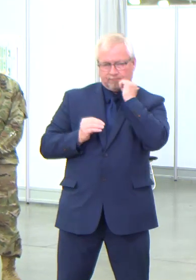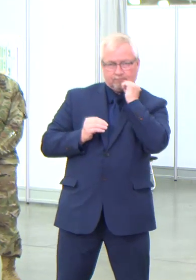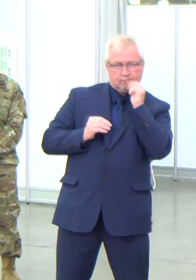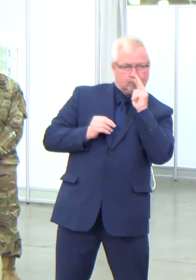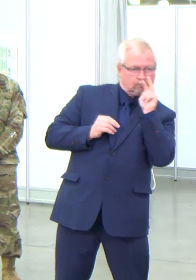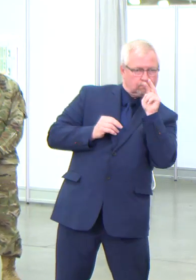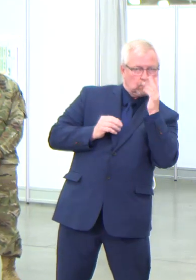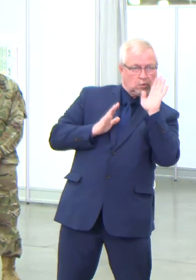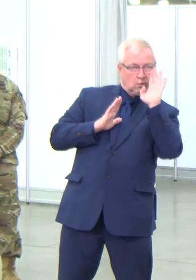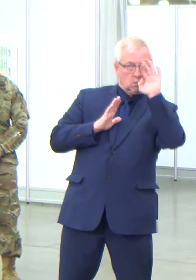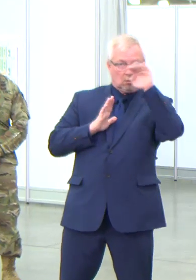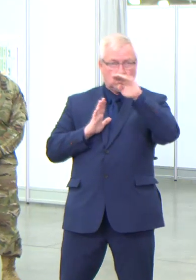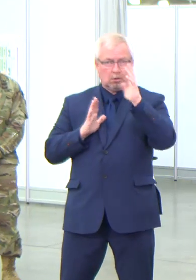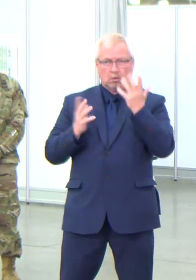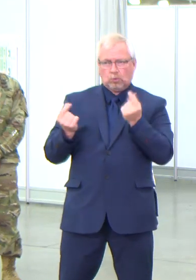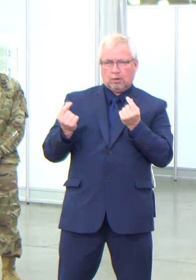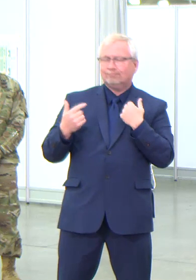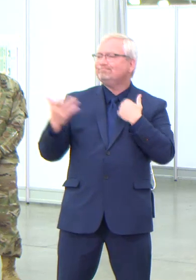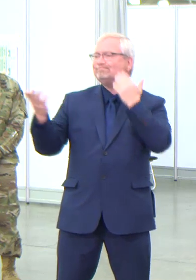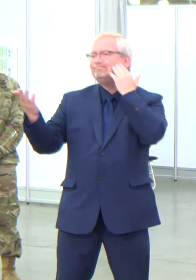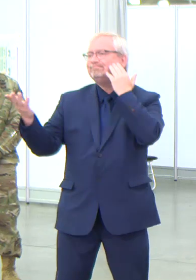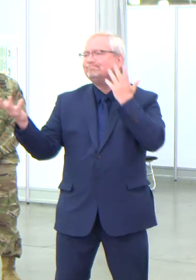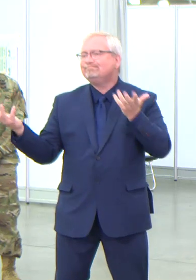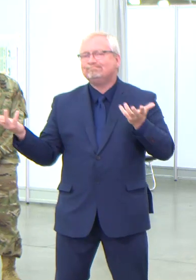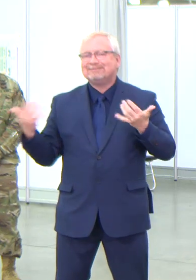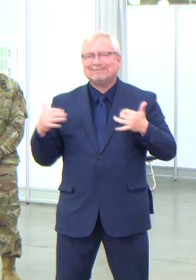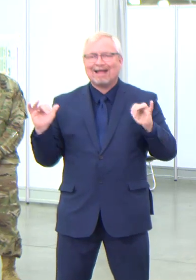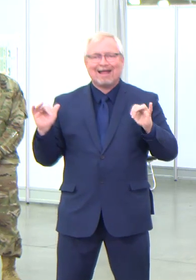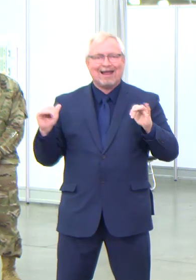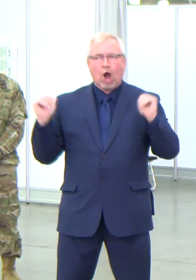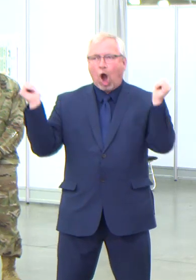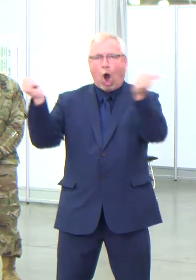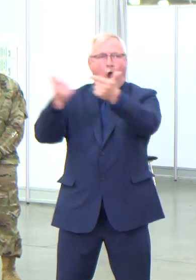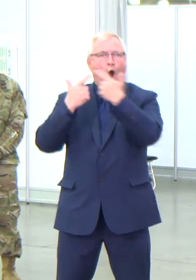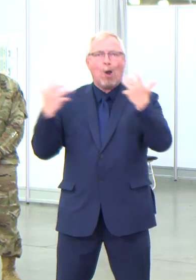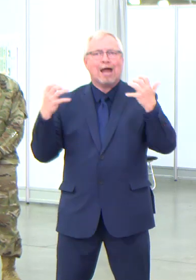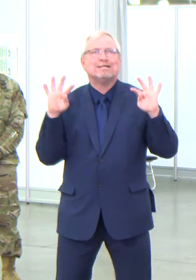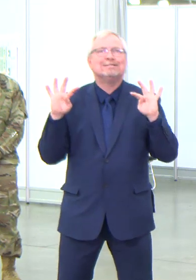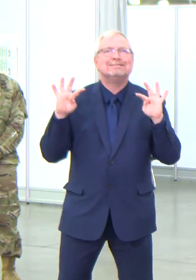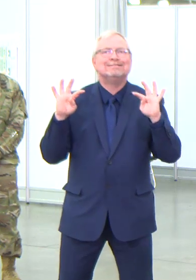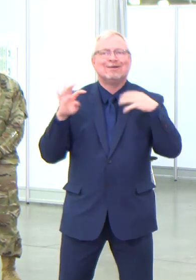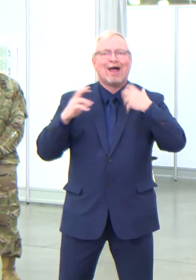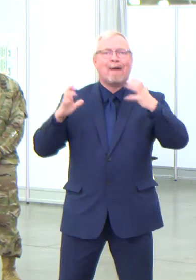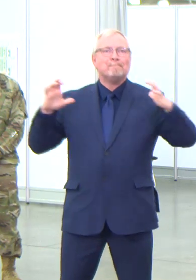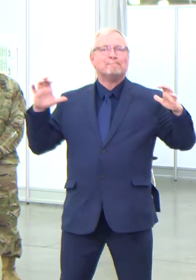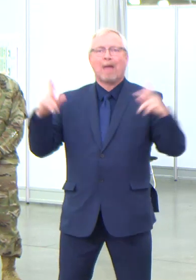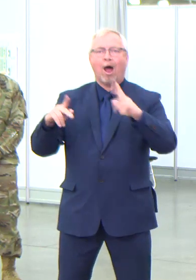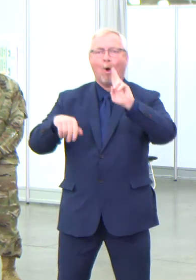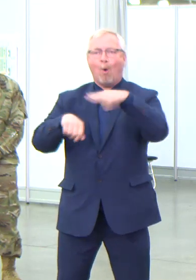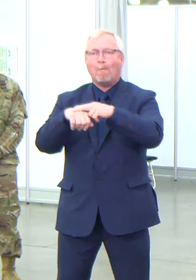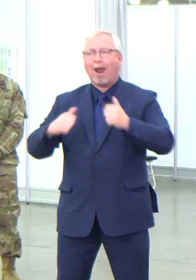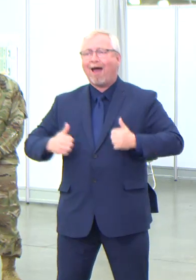day-to-day. The last thing -- look, we're anxious to get everybody back to their normal lives as quickly